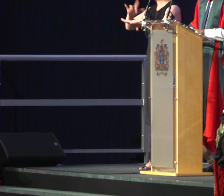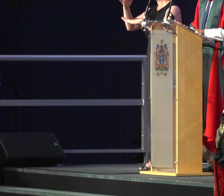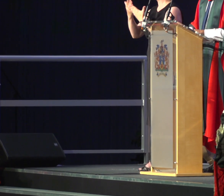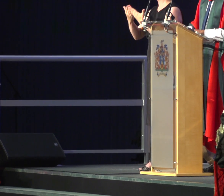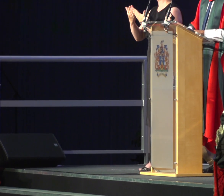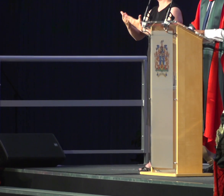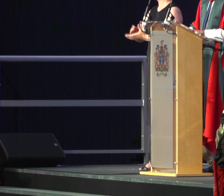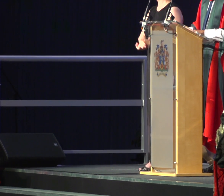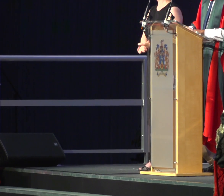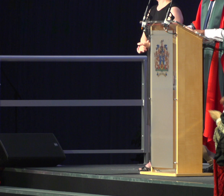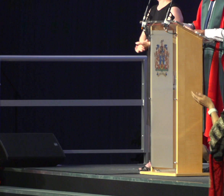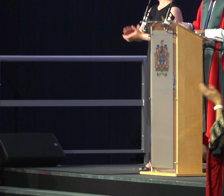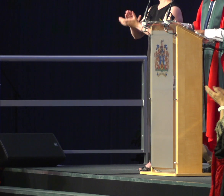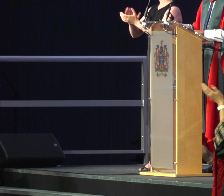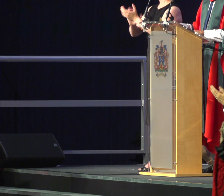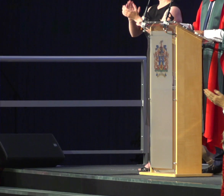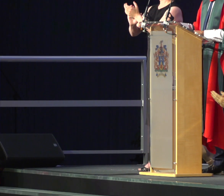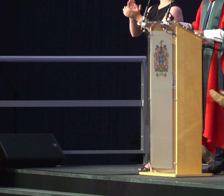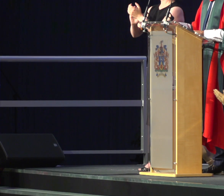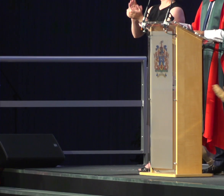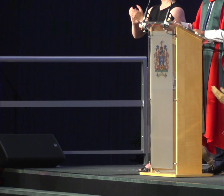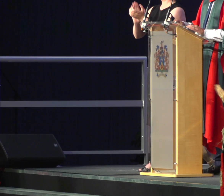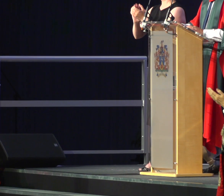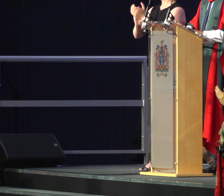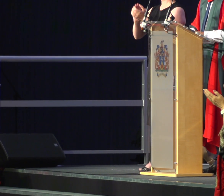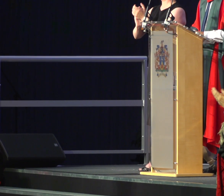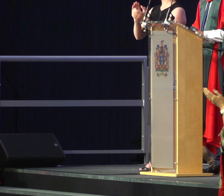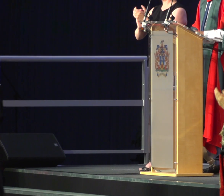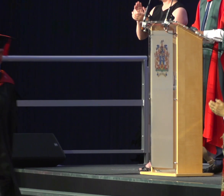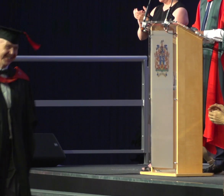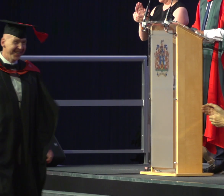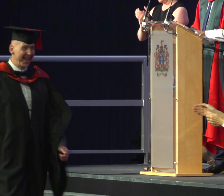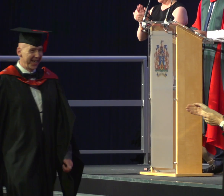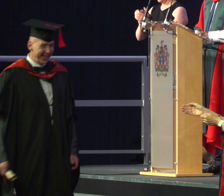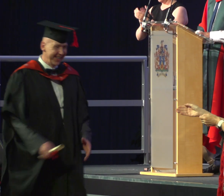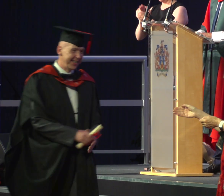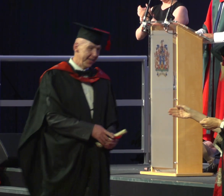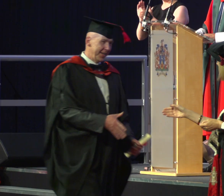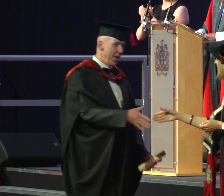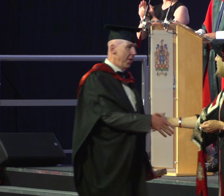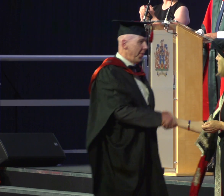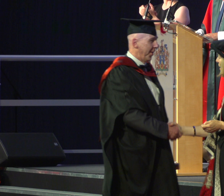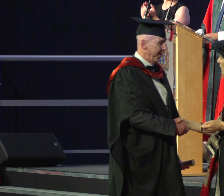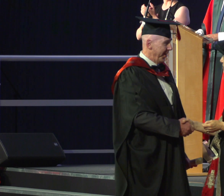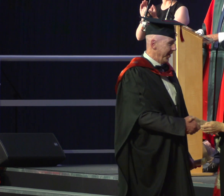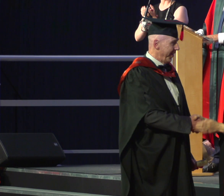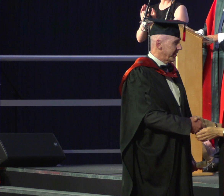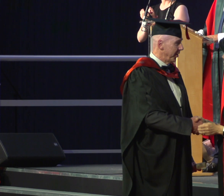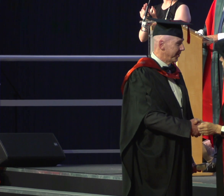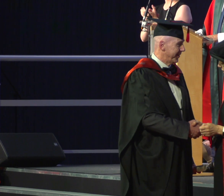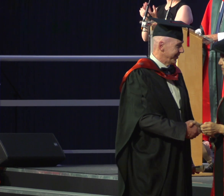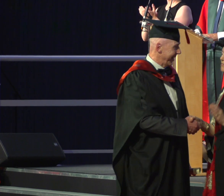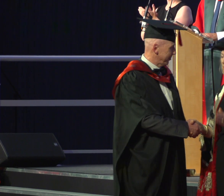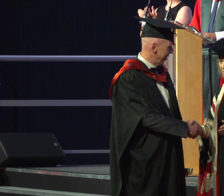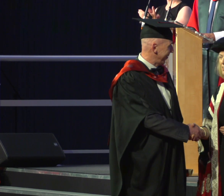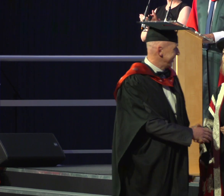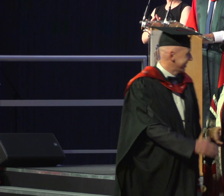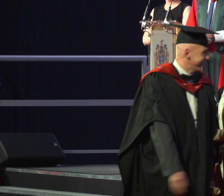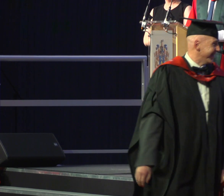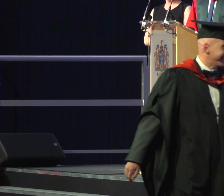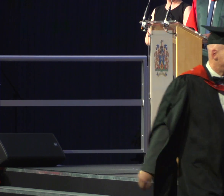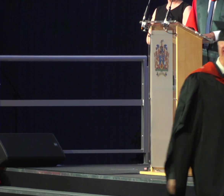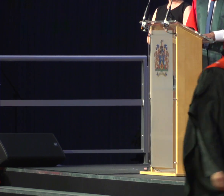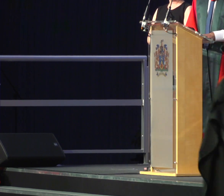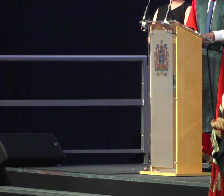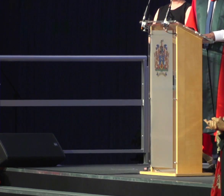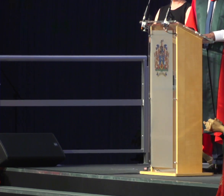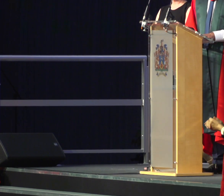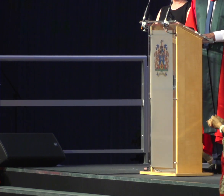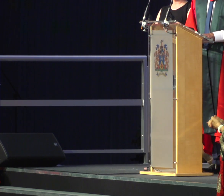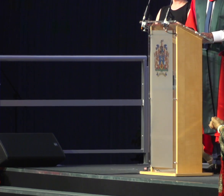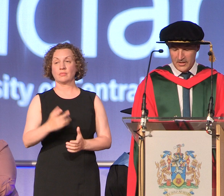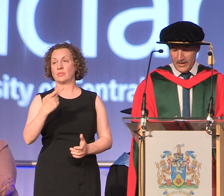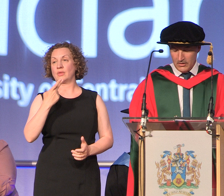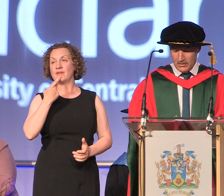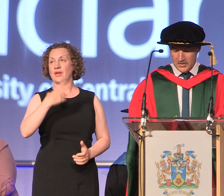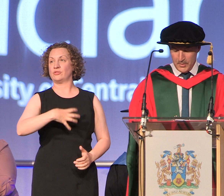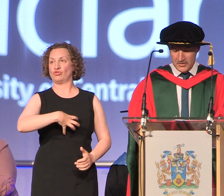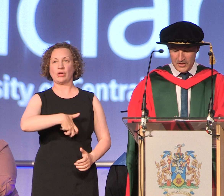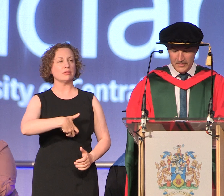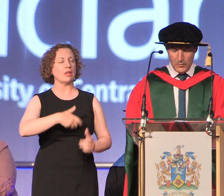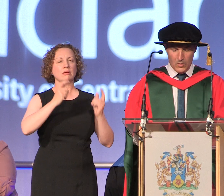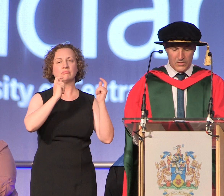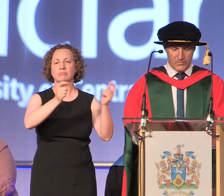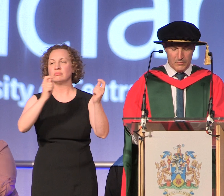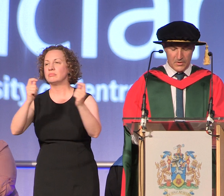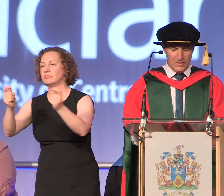Vice-Chancellor that concludes the presentation of awards from the School